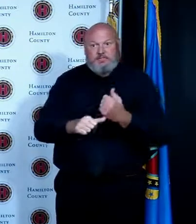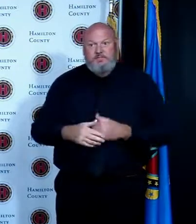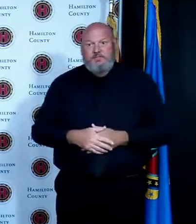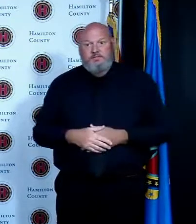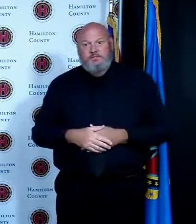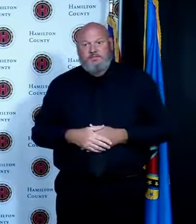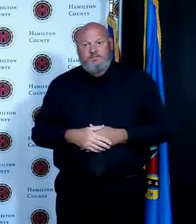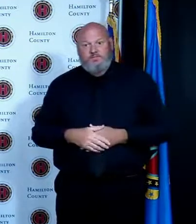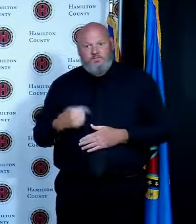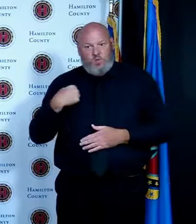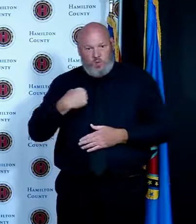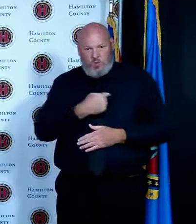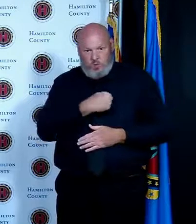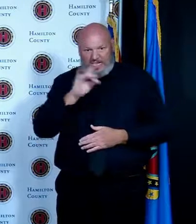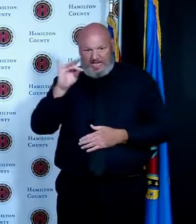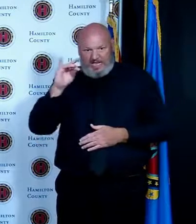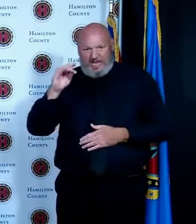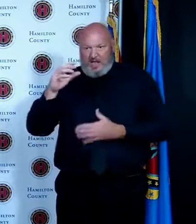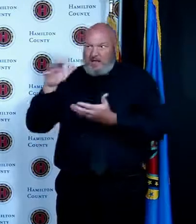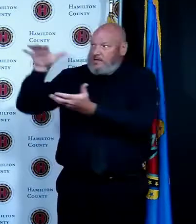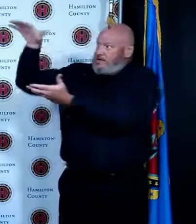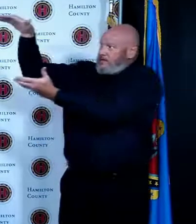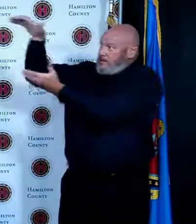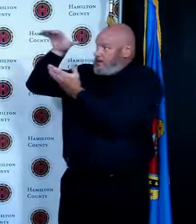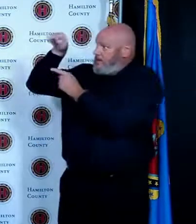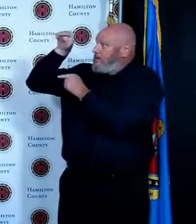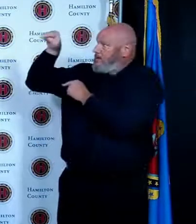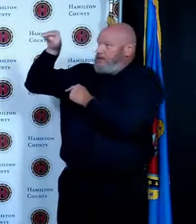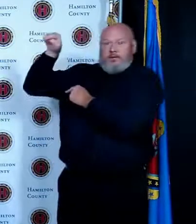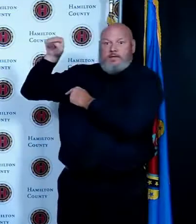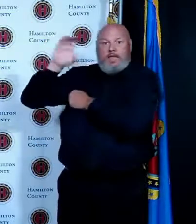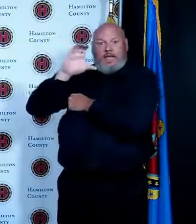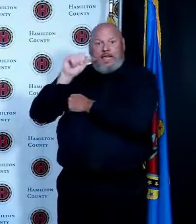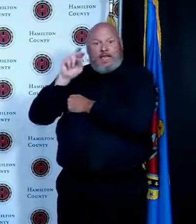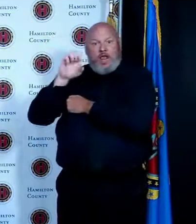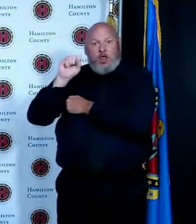towards this initial effort the remaining 1.5 million